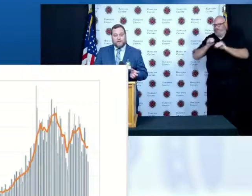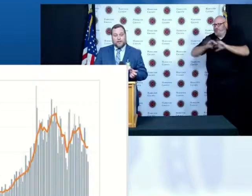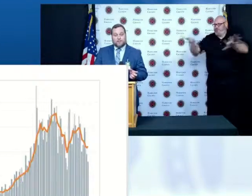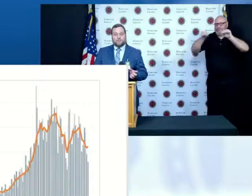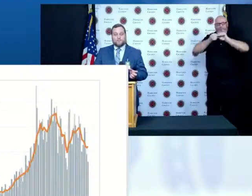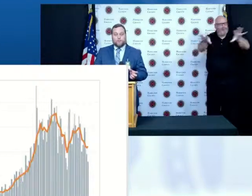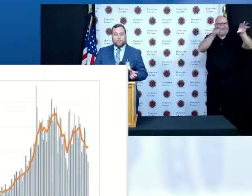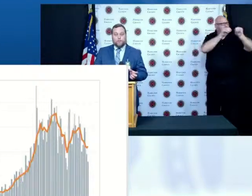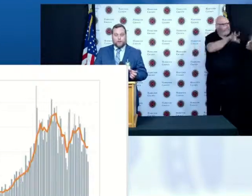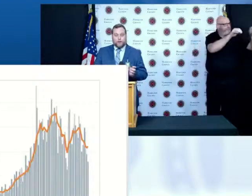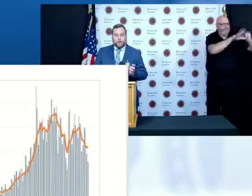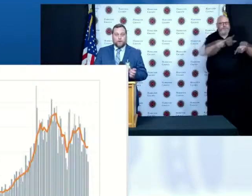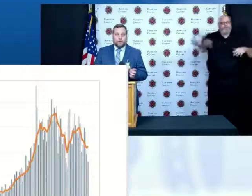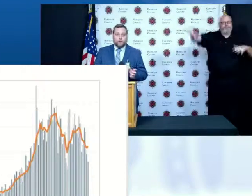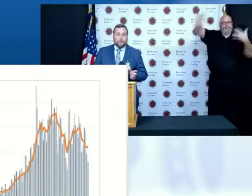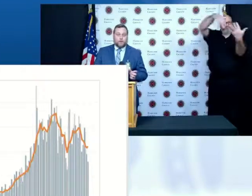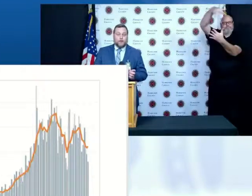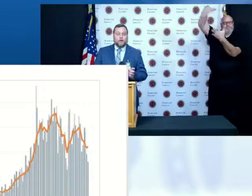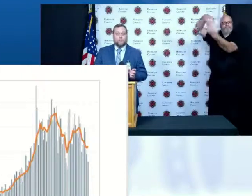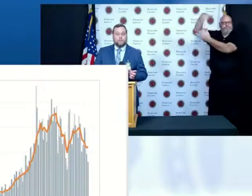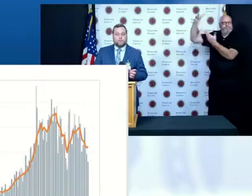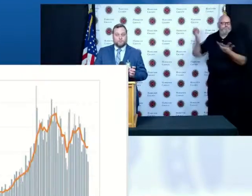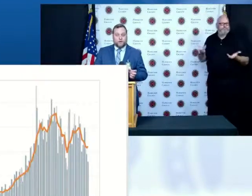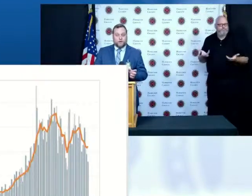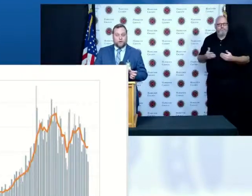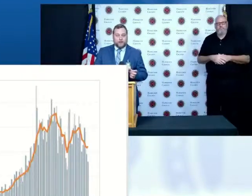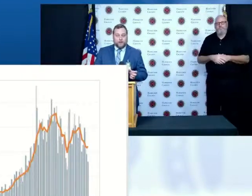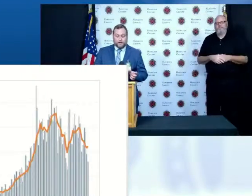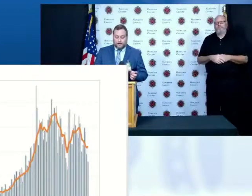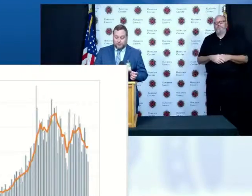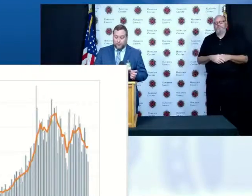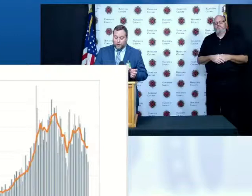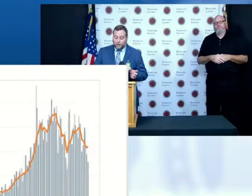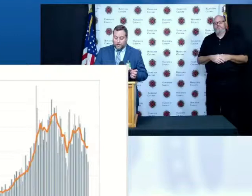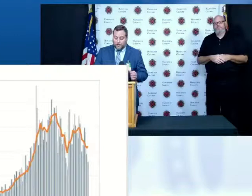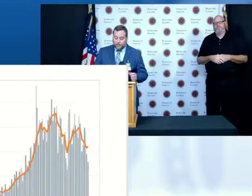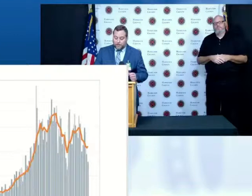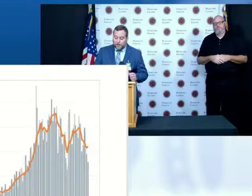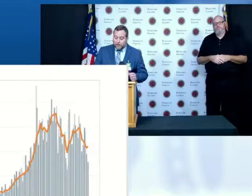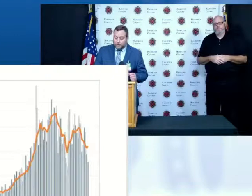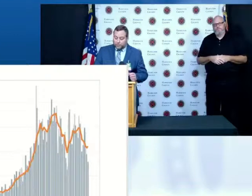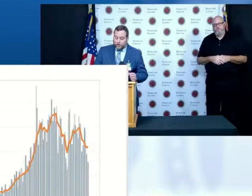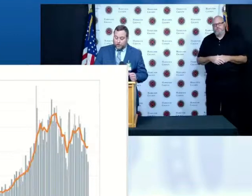10,000 people that are in our community that could be spreading Covid-19 that we know about so we are